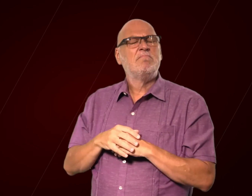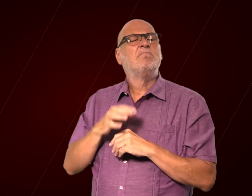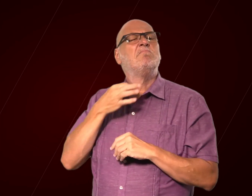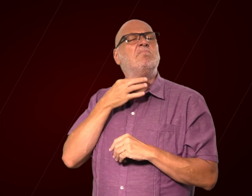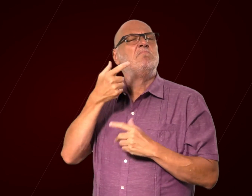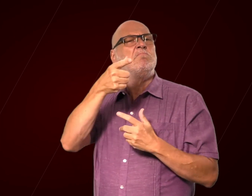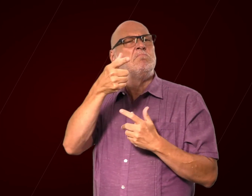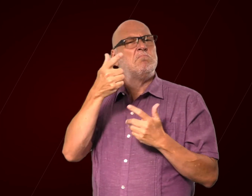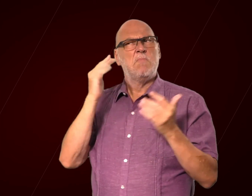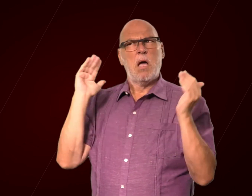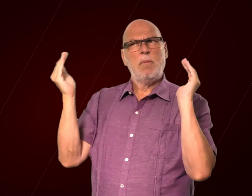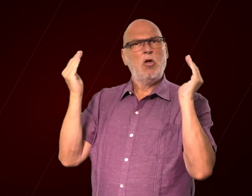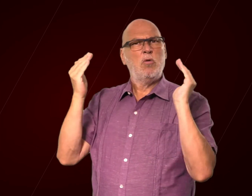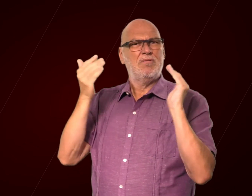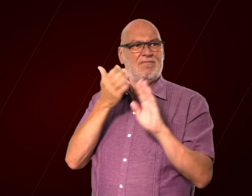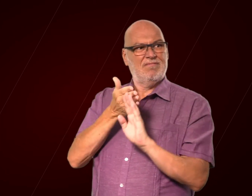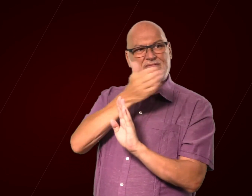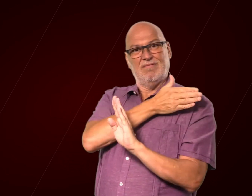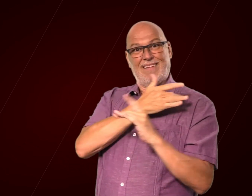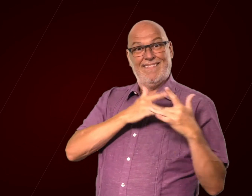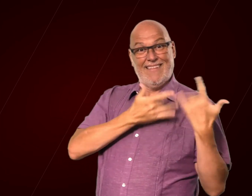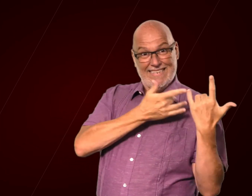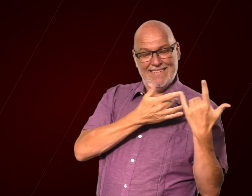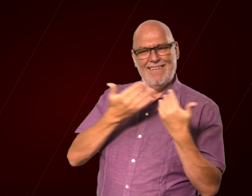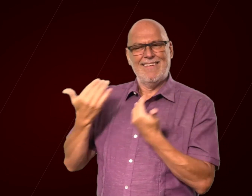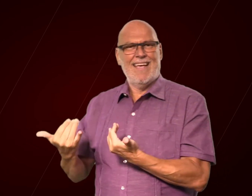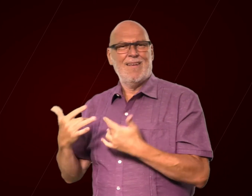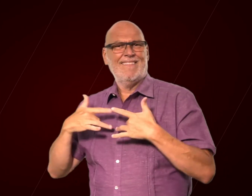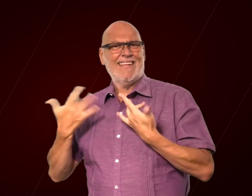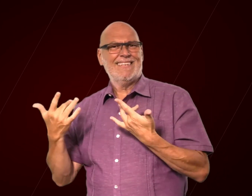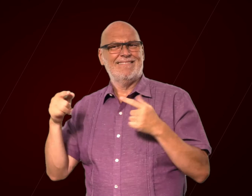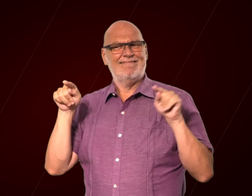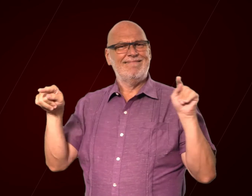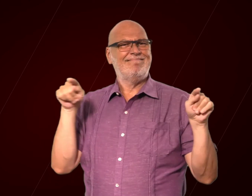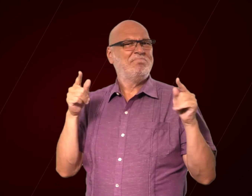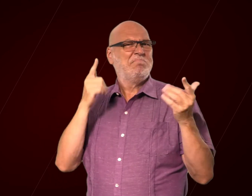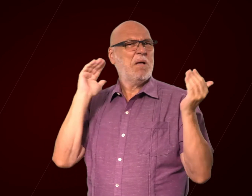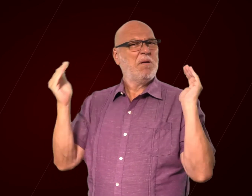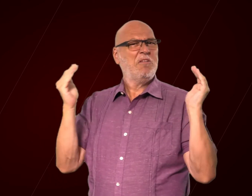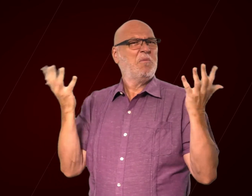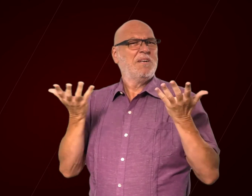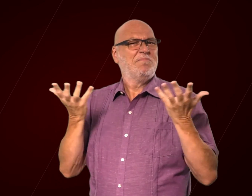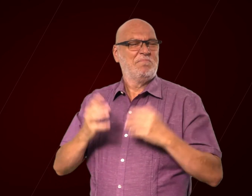How does it compare to past events?